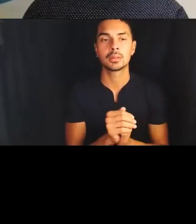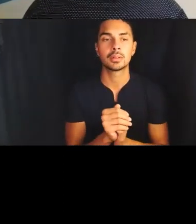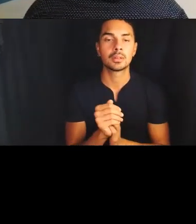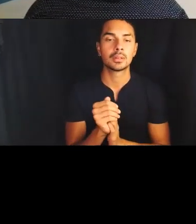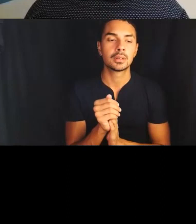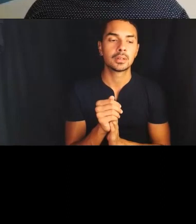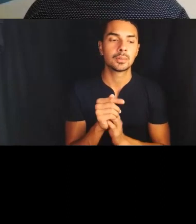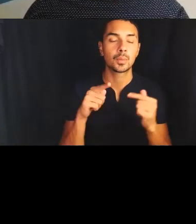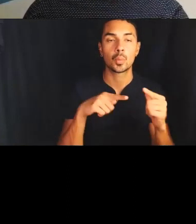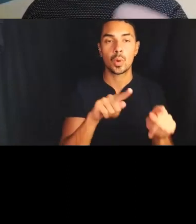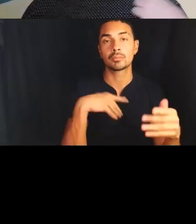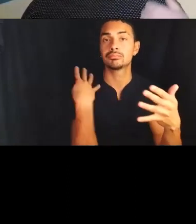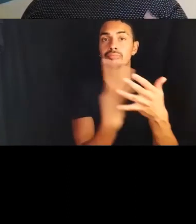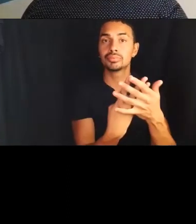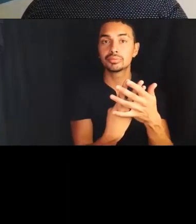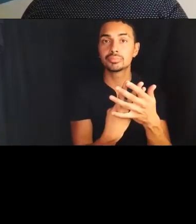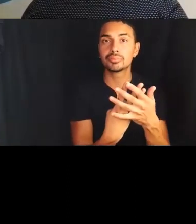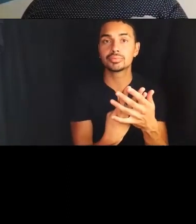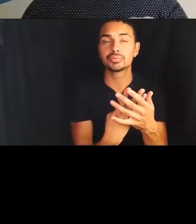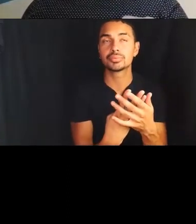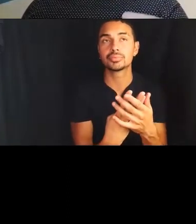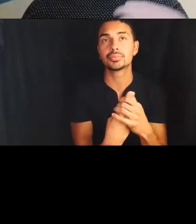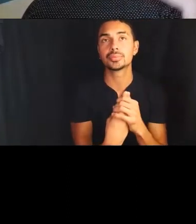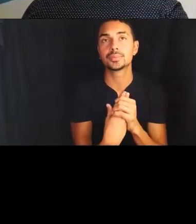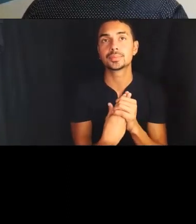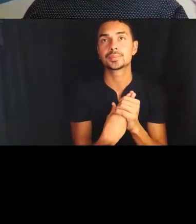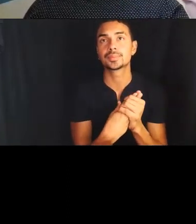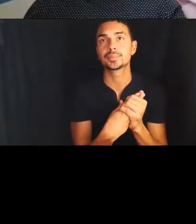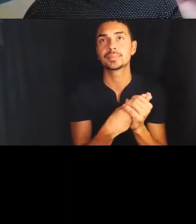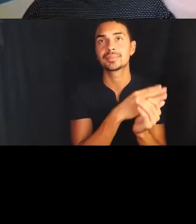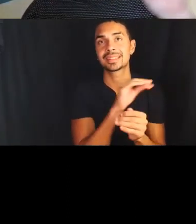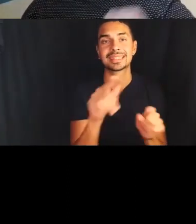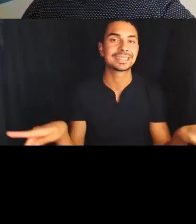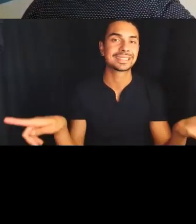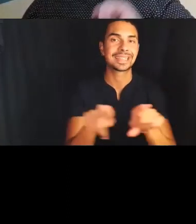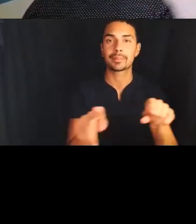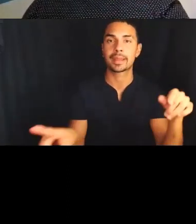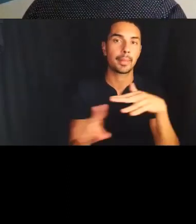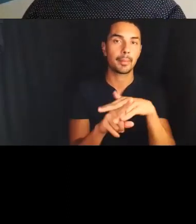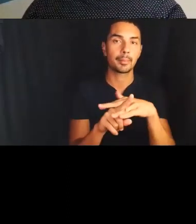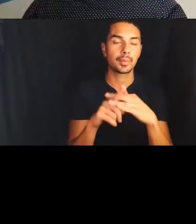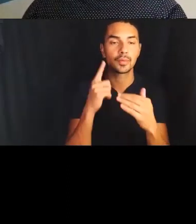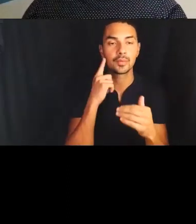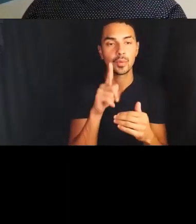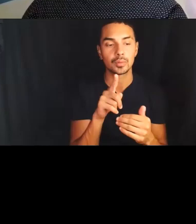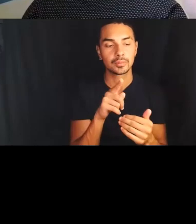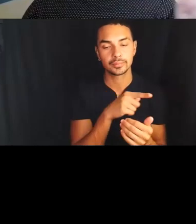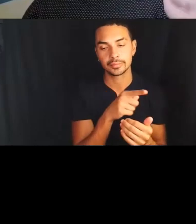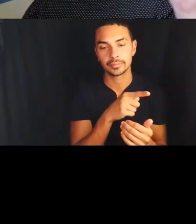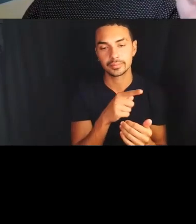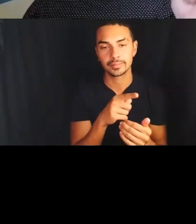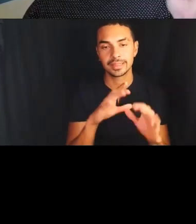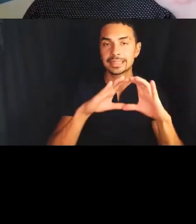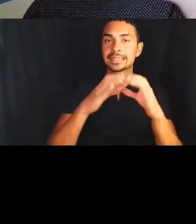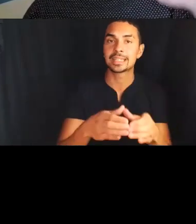after being incarcerated. And the same came up both in the session for sex workers